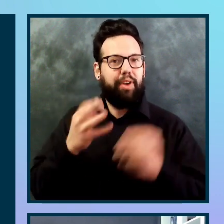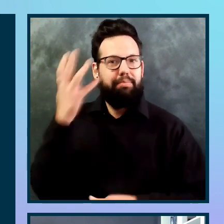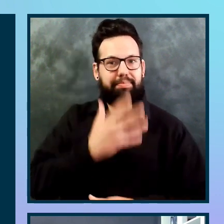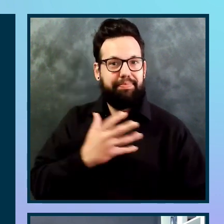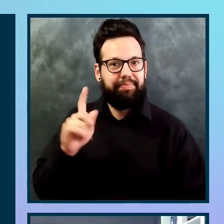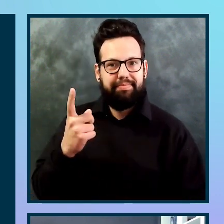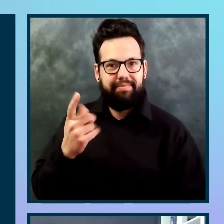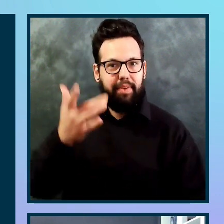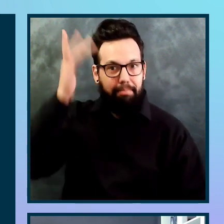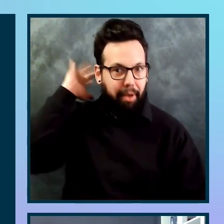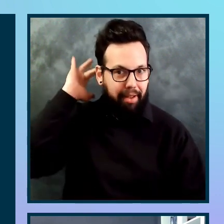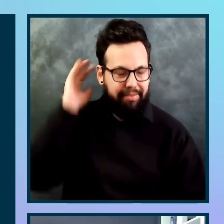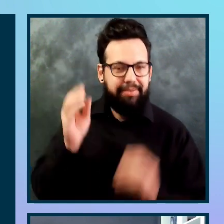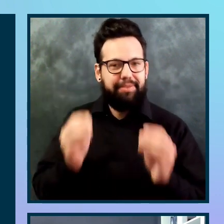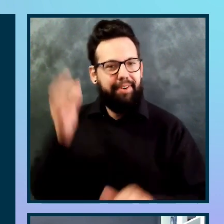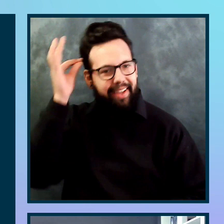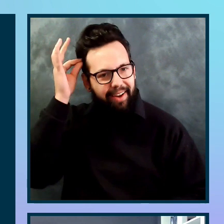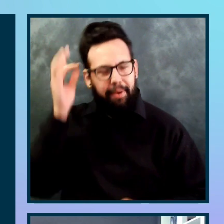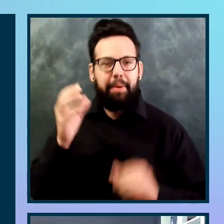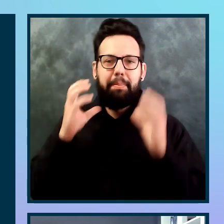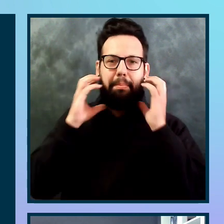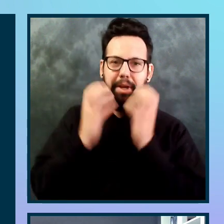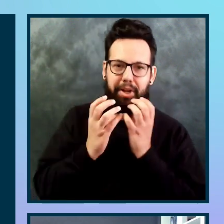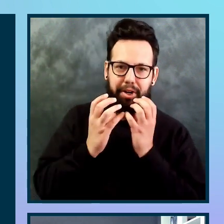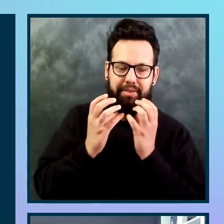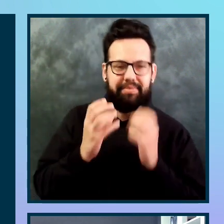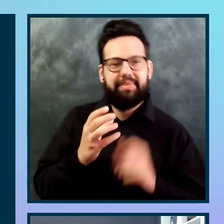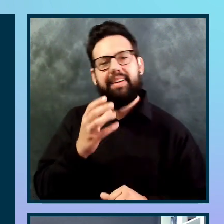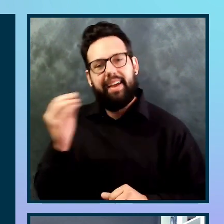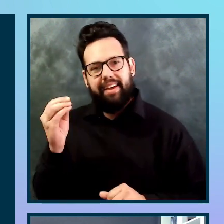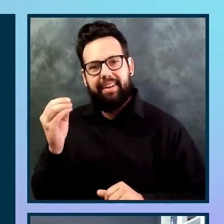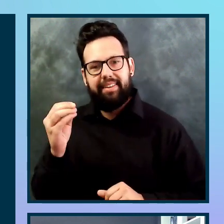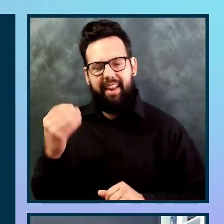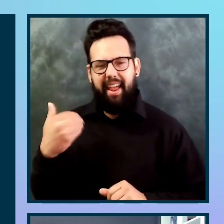No hair, I'm wearing a beard, and I'm wearing today, the Axe.com shirt,